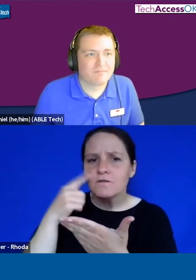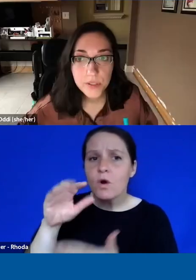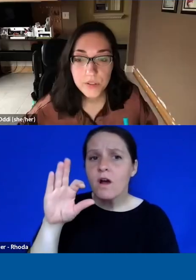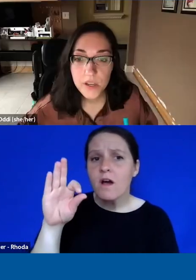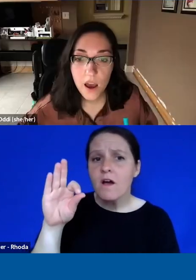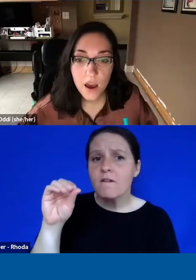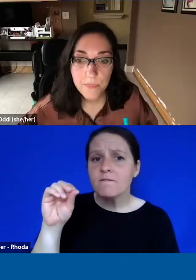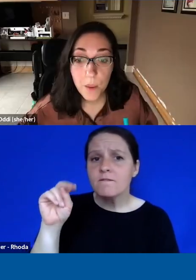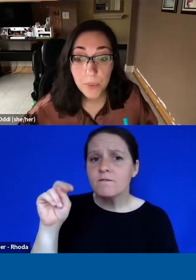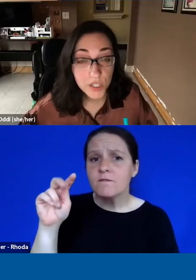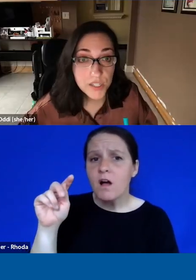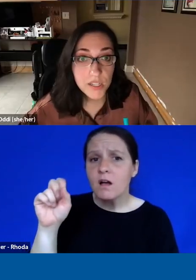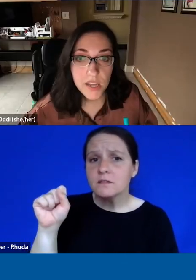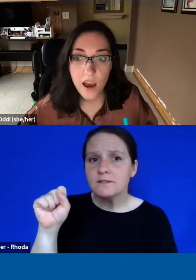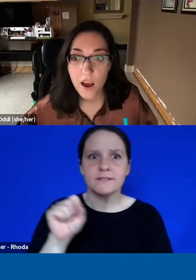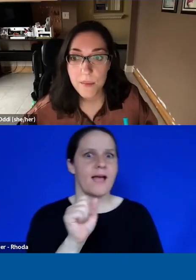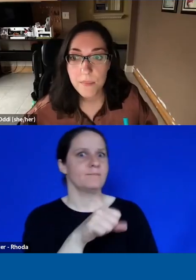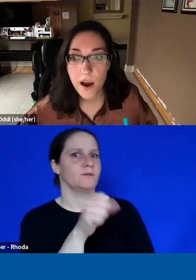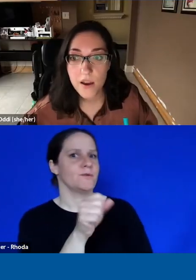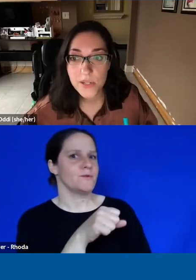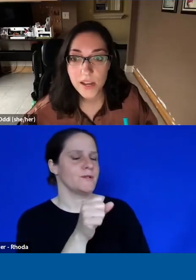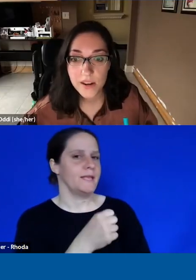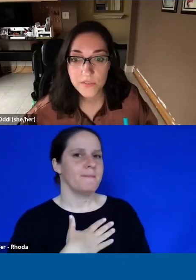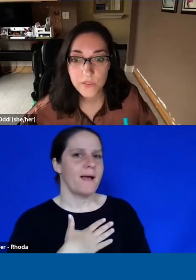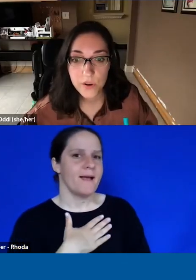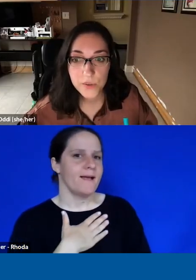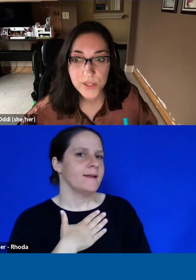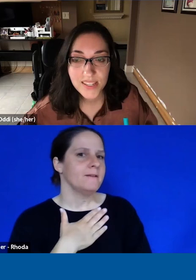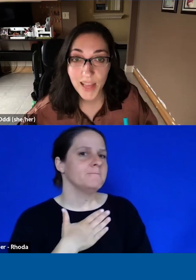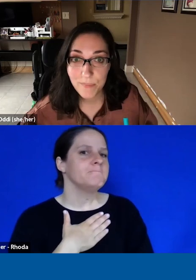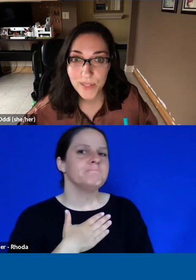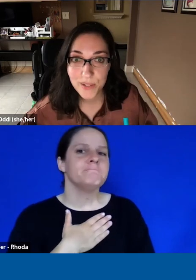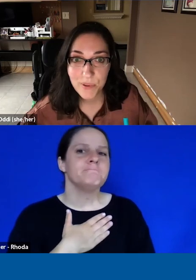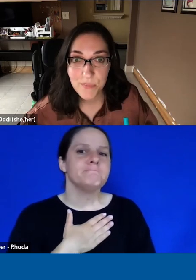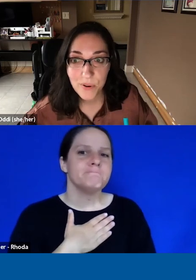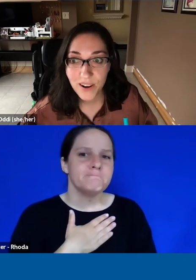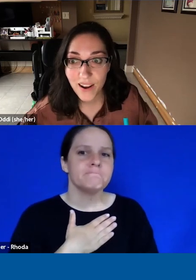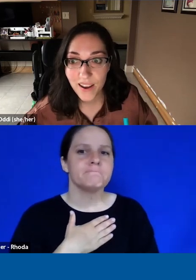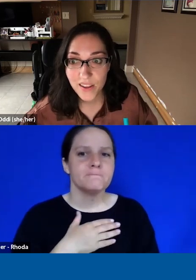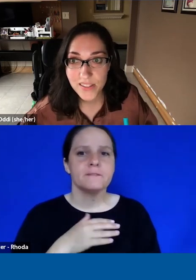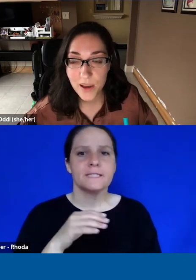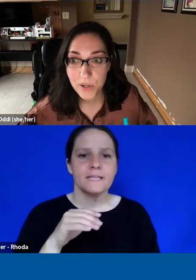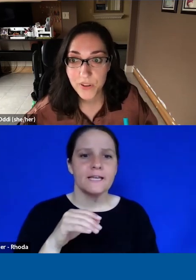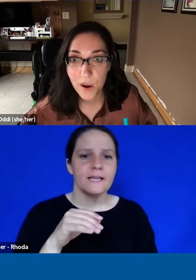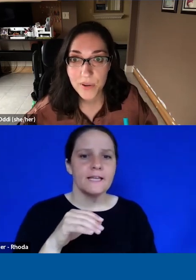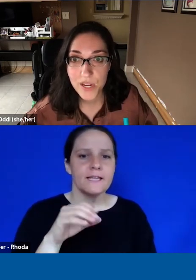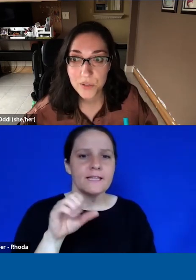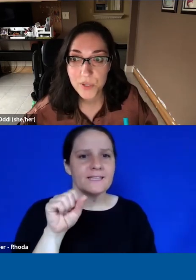Absolutely. Personally, I always kind of go to the slabs a little bit more. I think it's that perfect combination